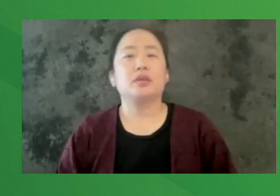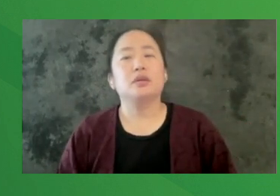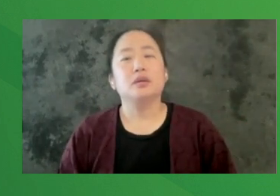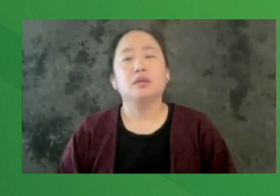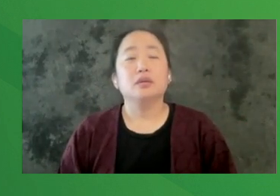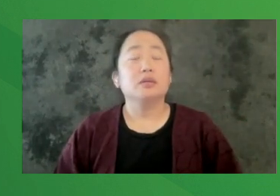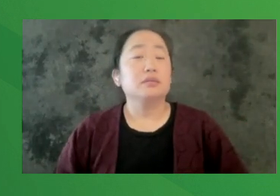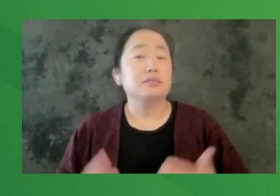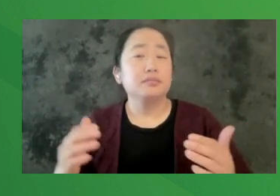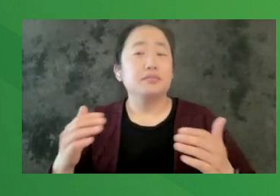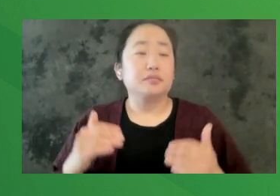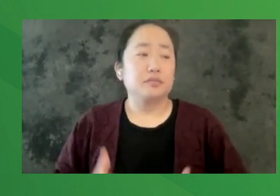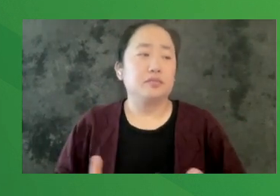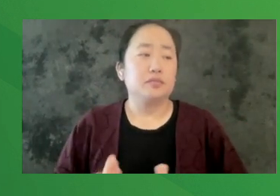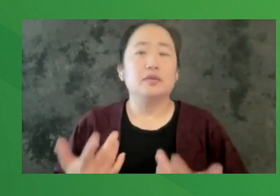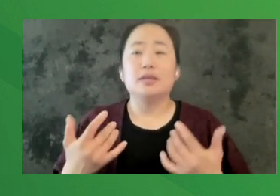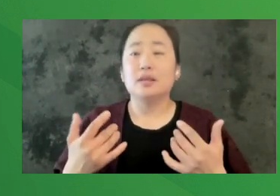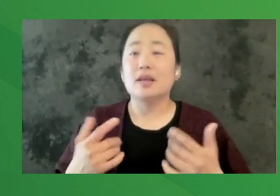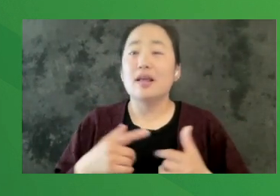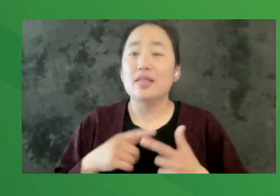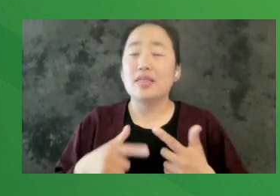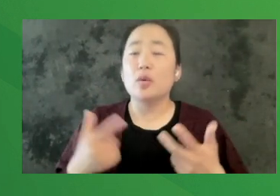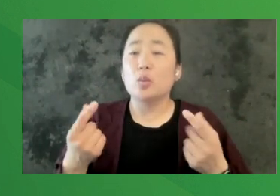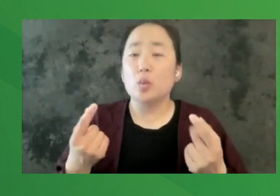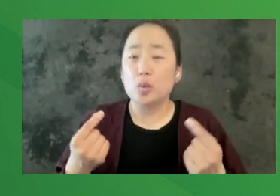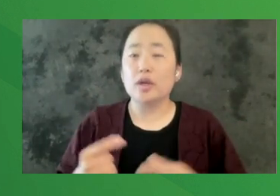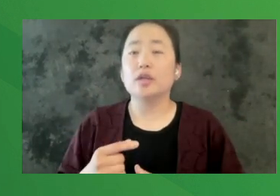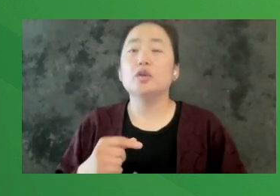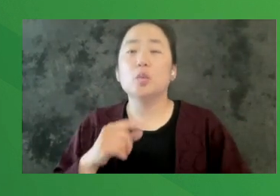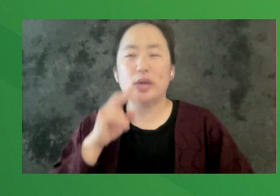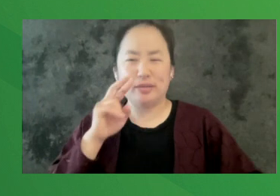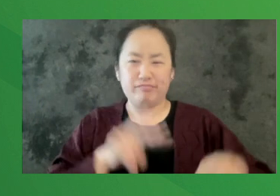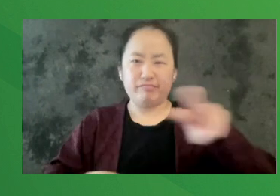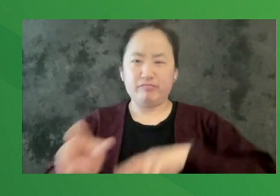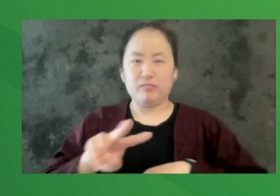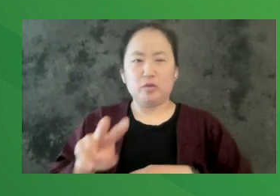our inquiry arc goes into evaluating sources and evidence. Now that we've planned a question,